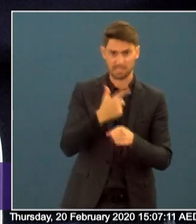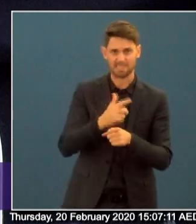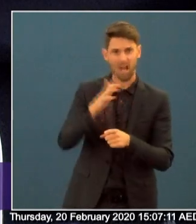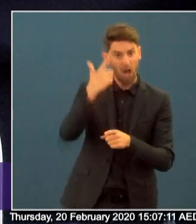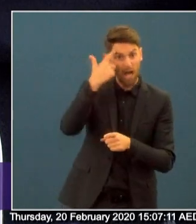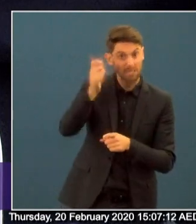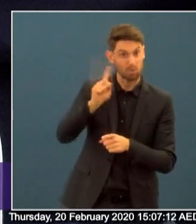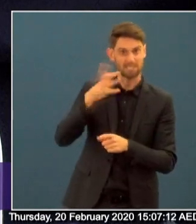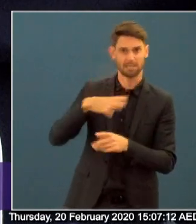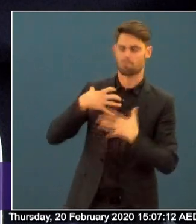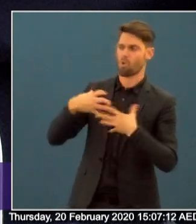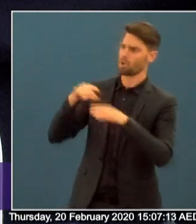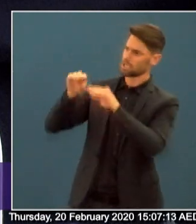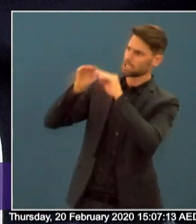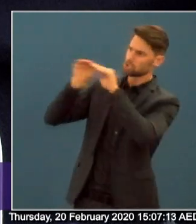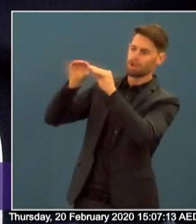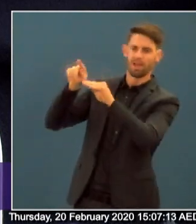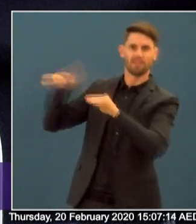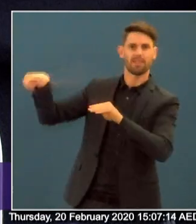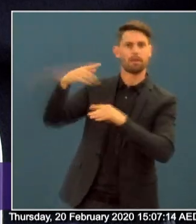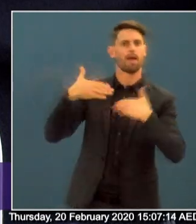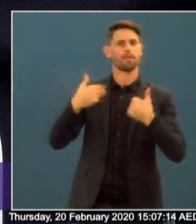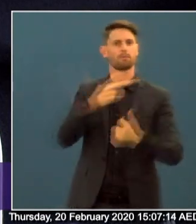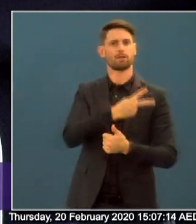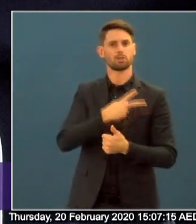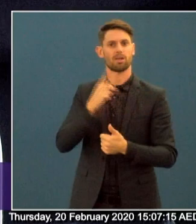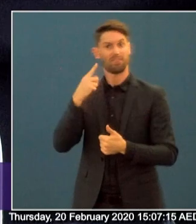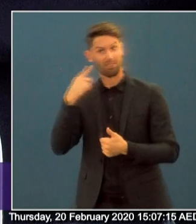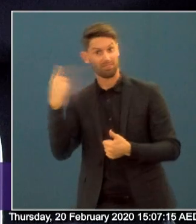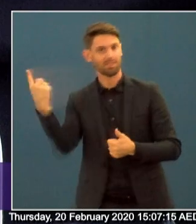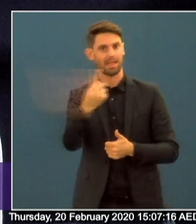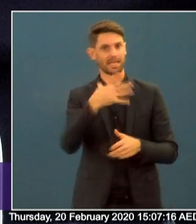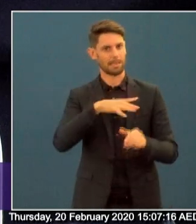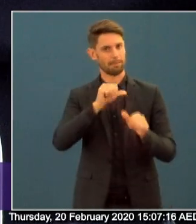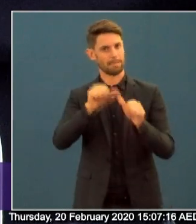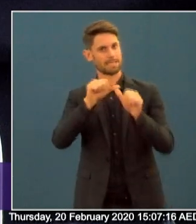is required so that they better understand disability, including invisible disabilities.